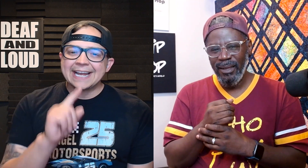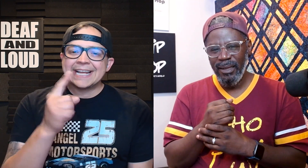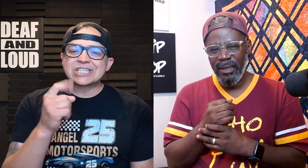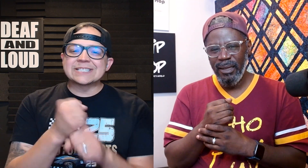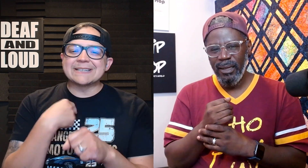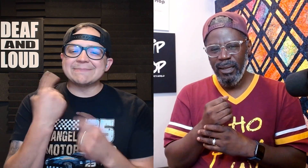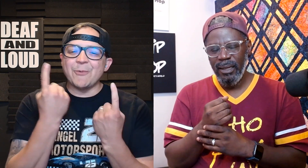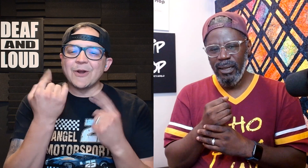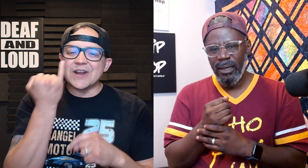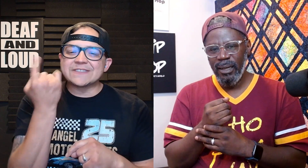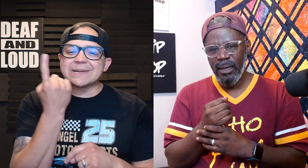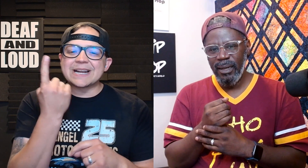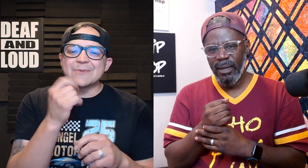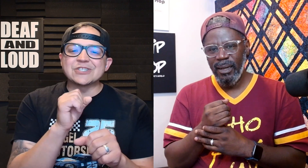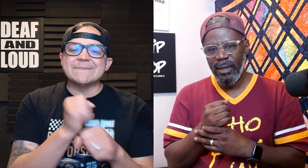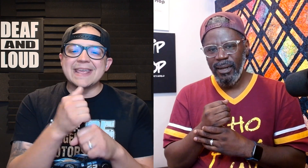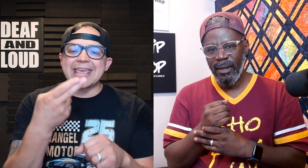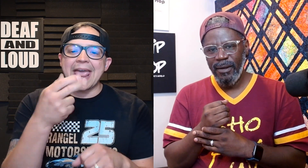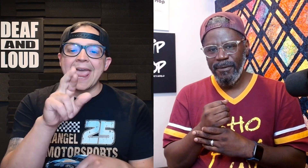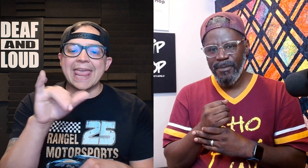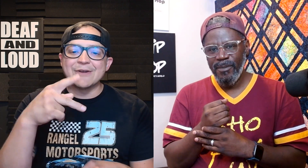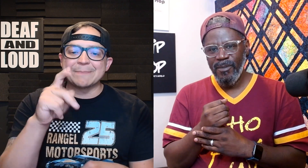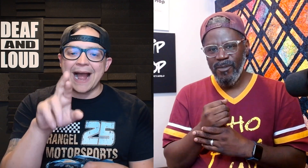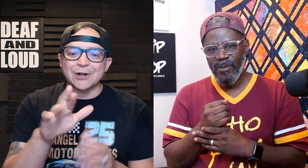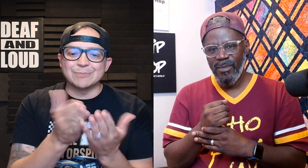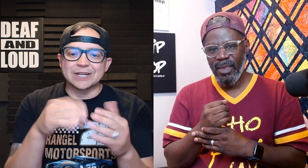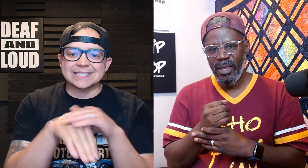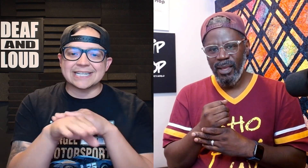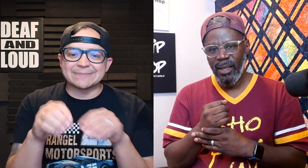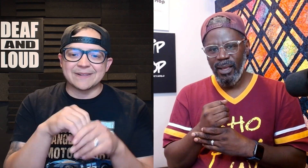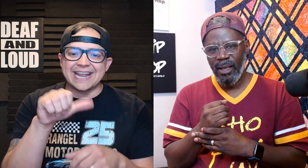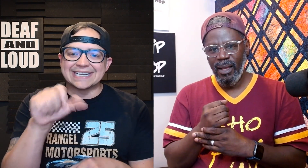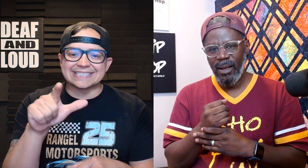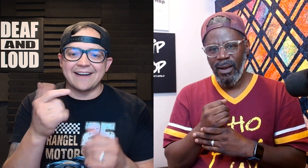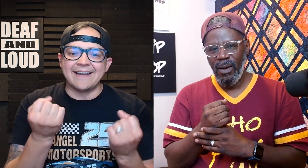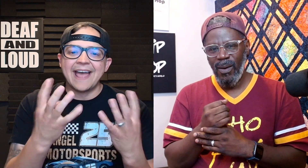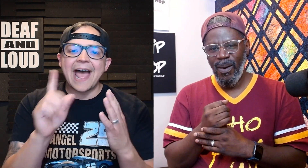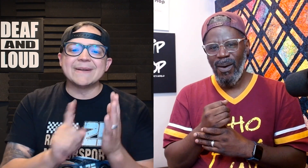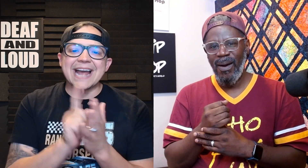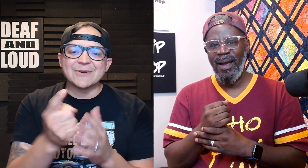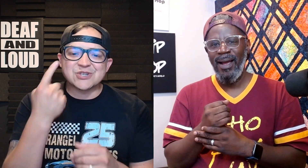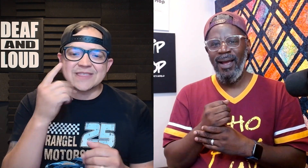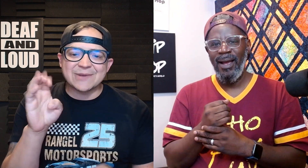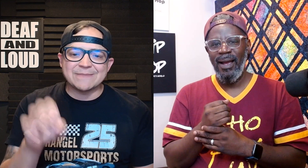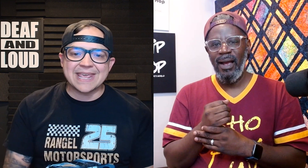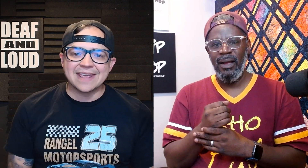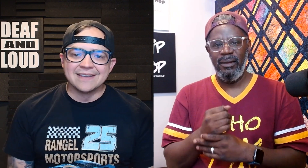It just makes me wonder if somebody were to make a Harry Potter book accessible in ASL, how many hours you think it would be?